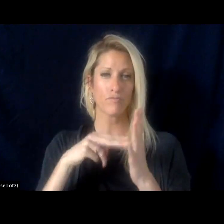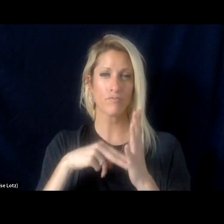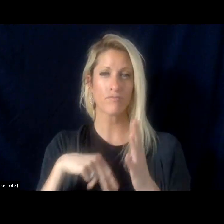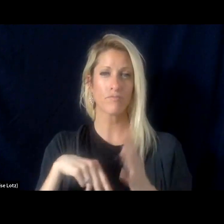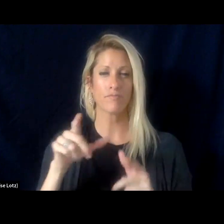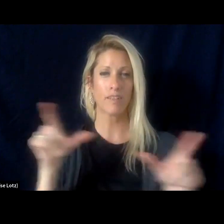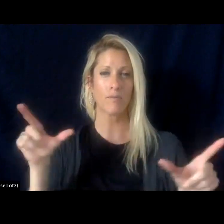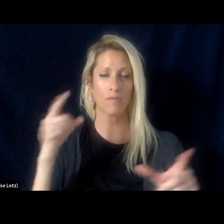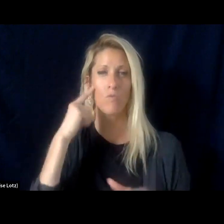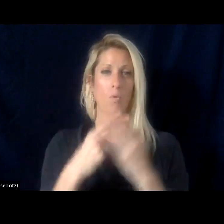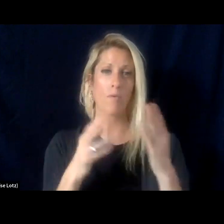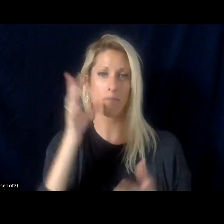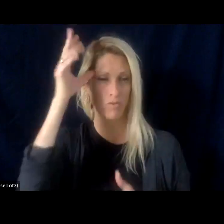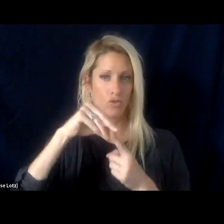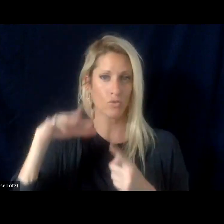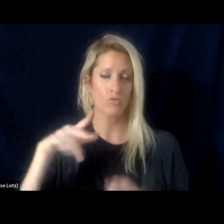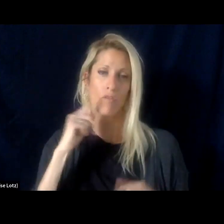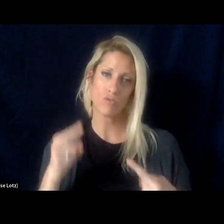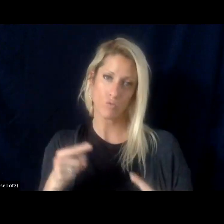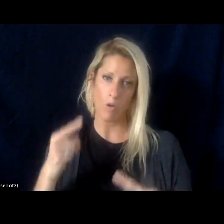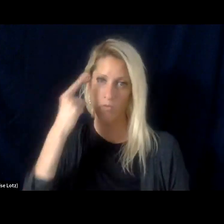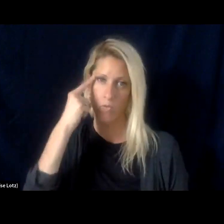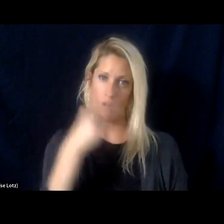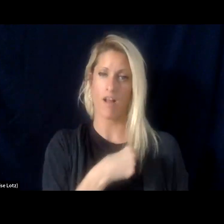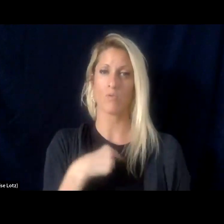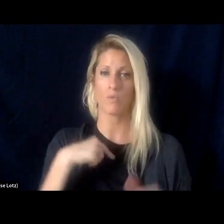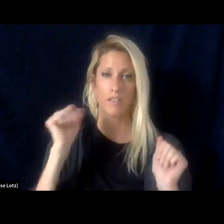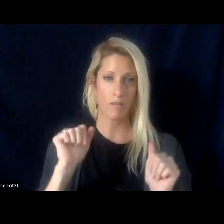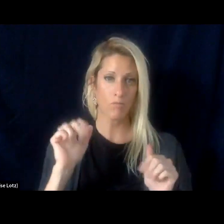for both parents and students is a struggle for us. So, although we can provide connectivity,